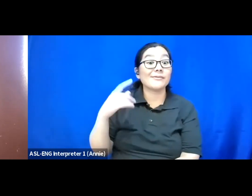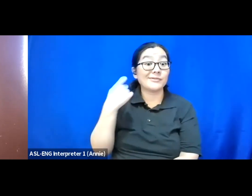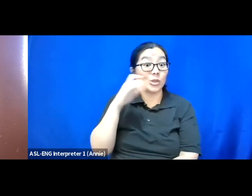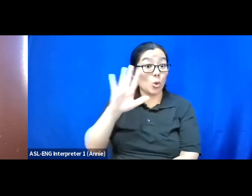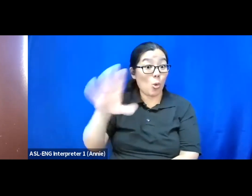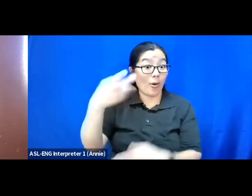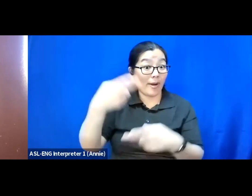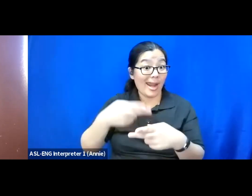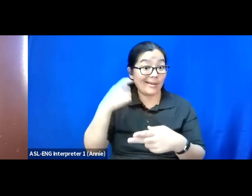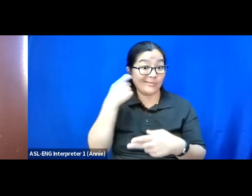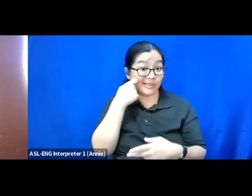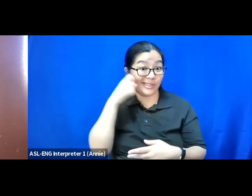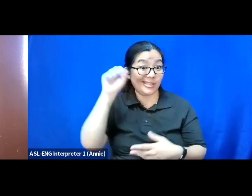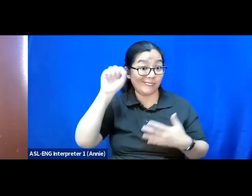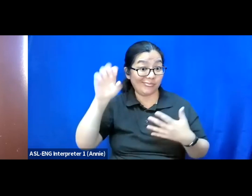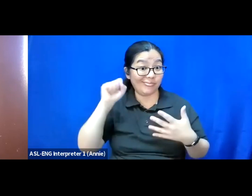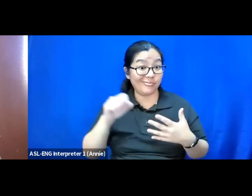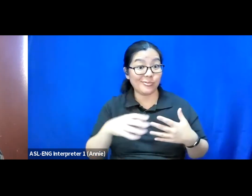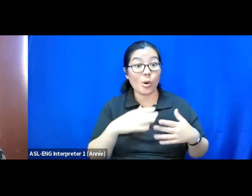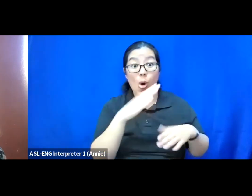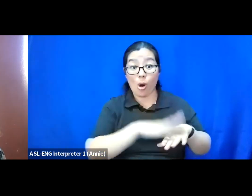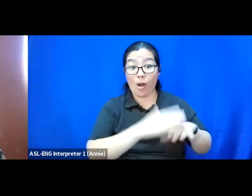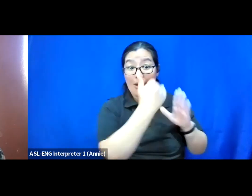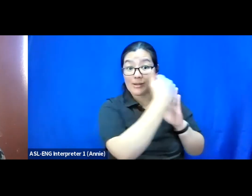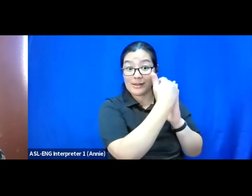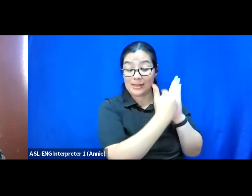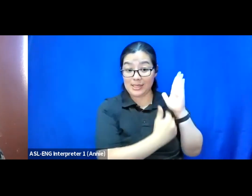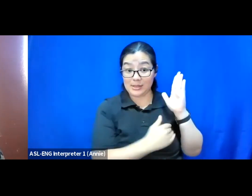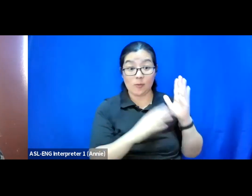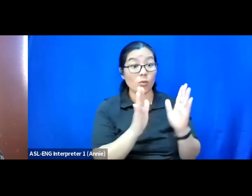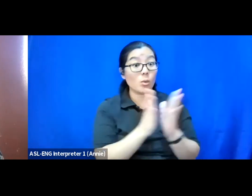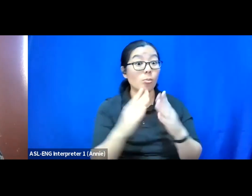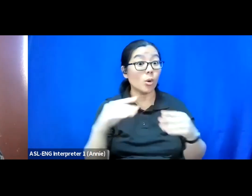of Loving Disabled Bodies: A Portal to Access Intimacy.